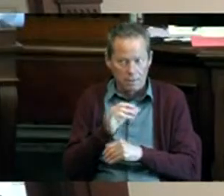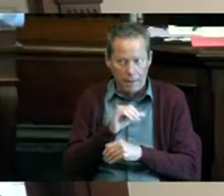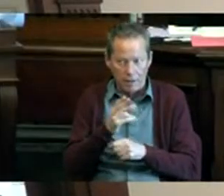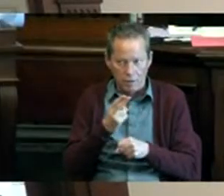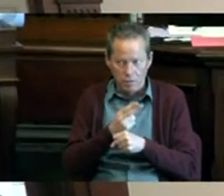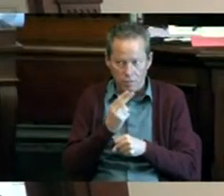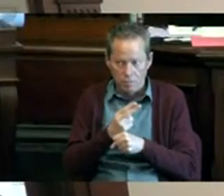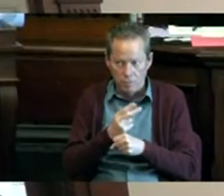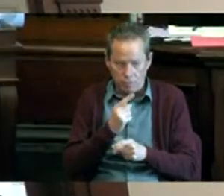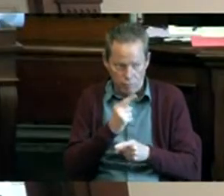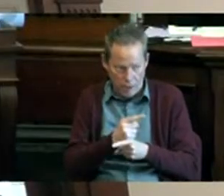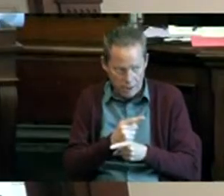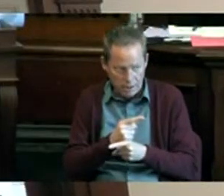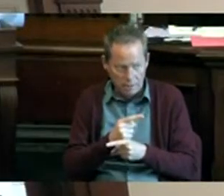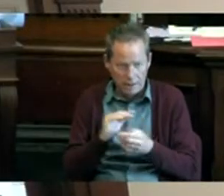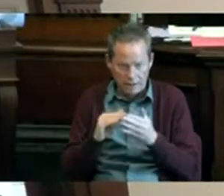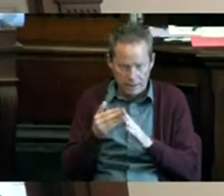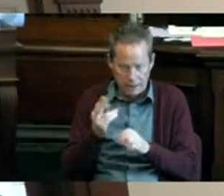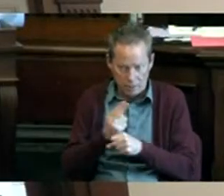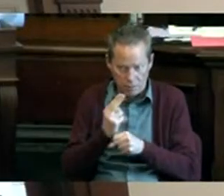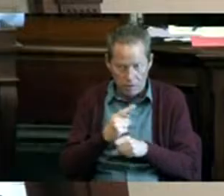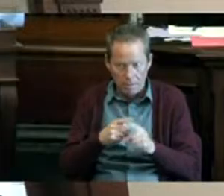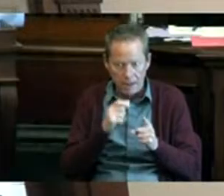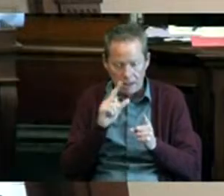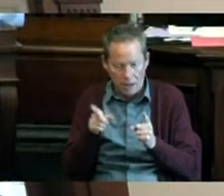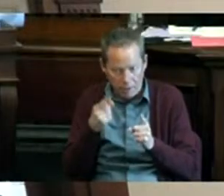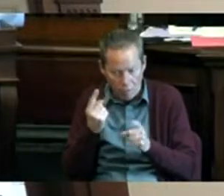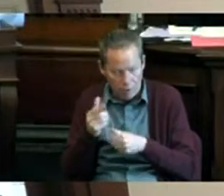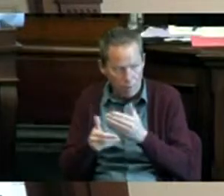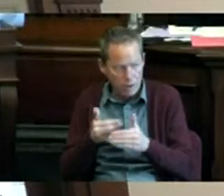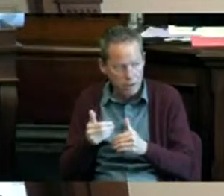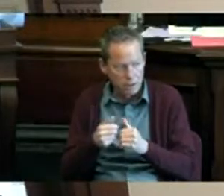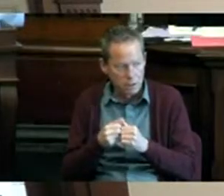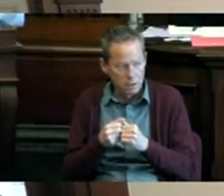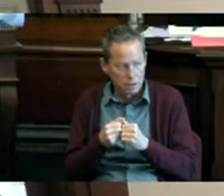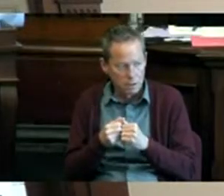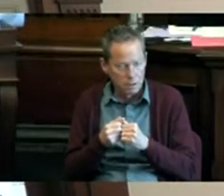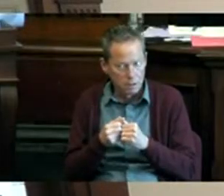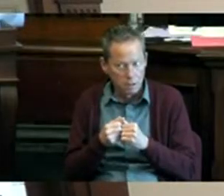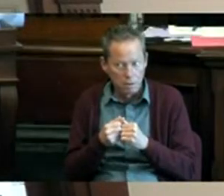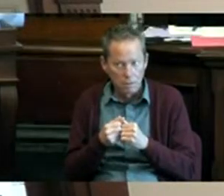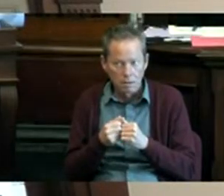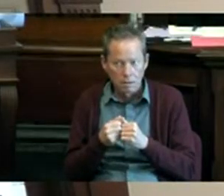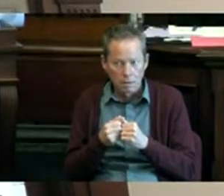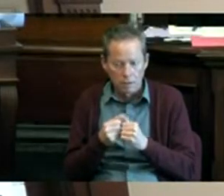calculation. Right. So those calculations is a process that